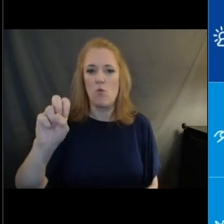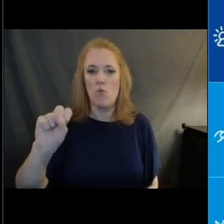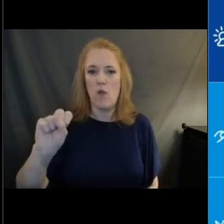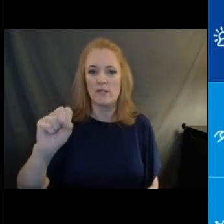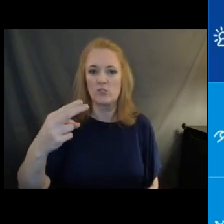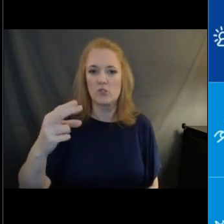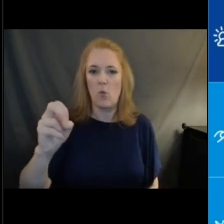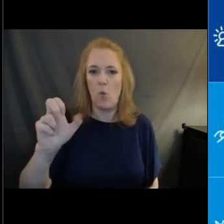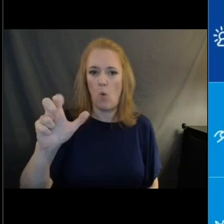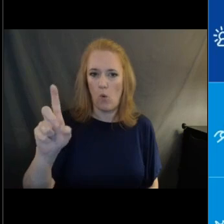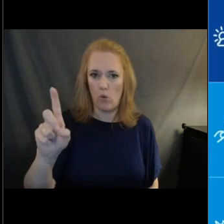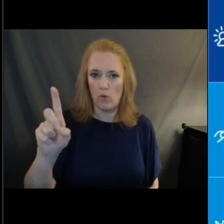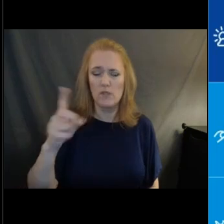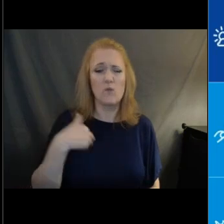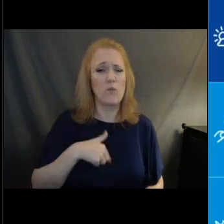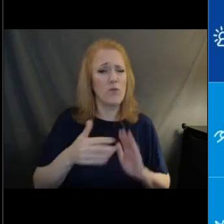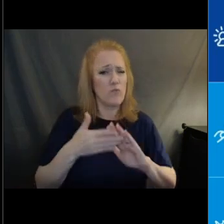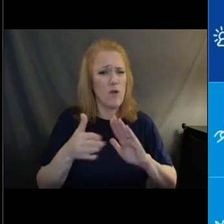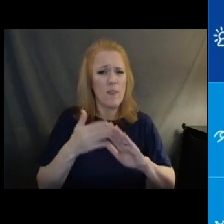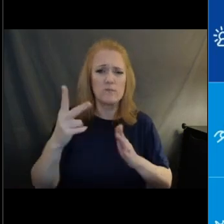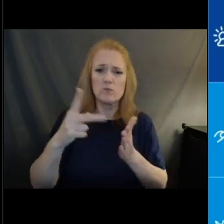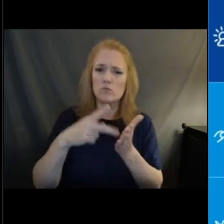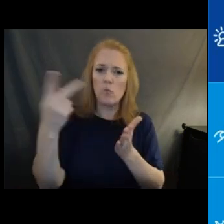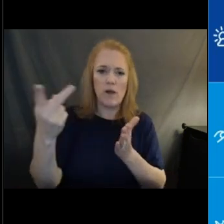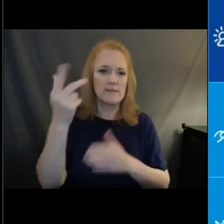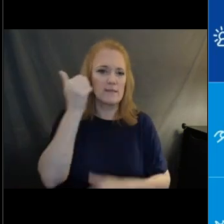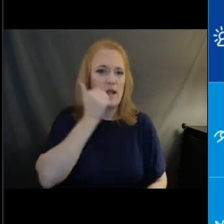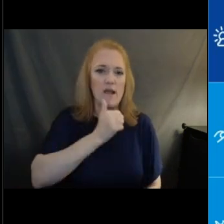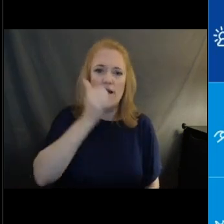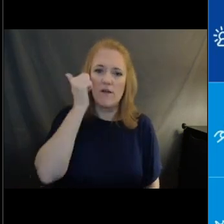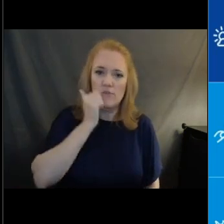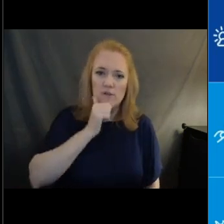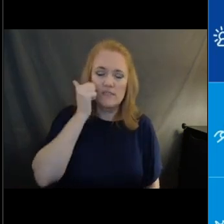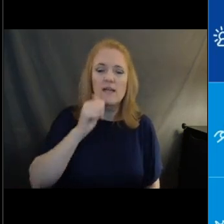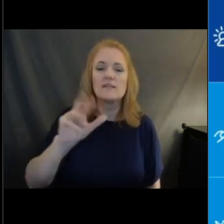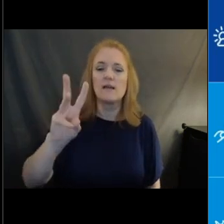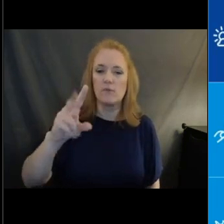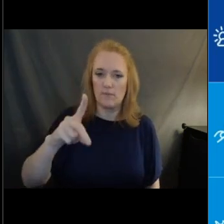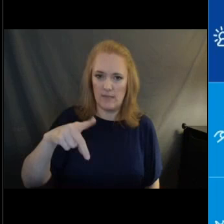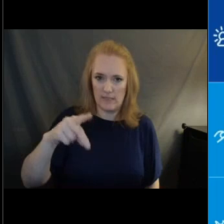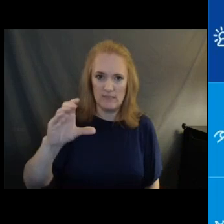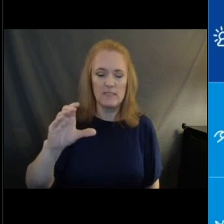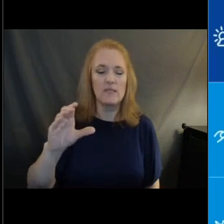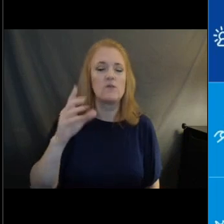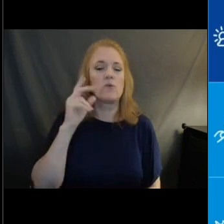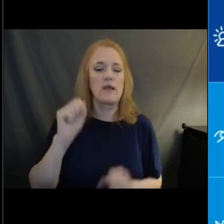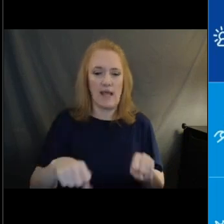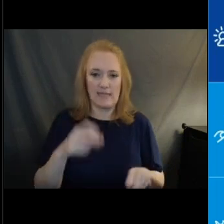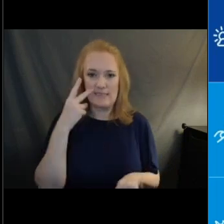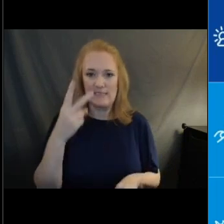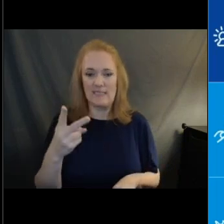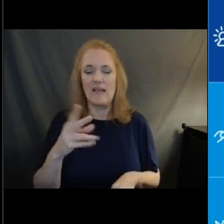And these are run twice a day and updated twice a day on WPC's website and you can see all of the